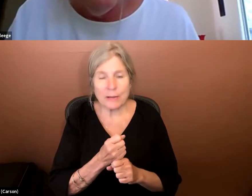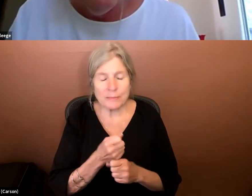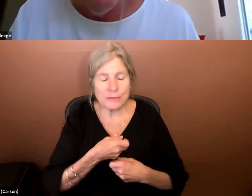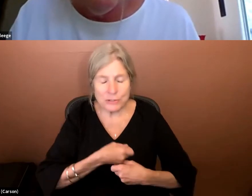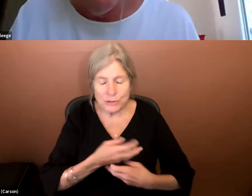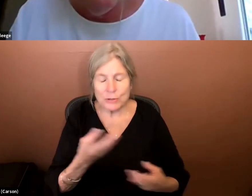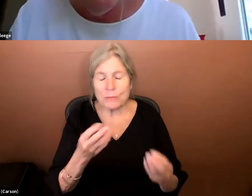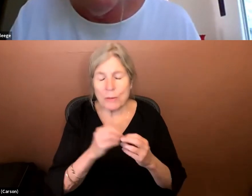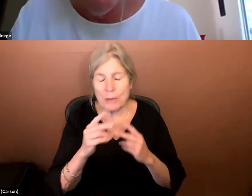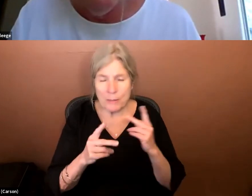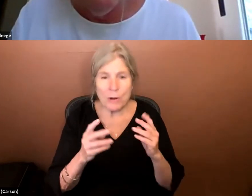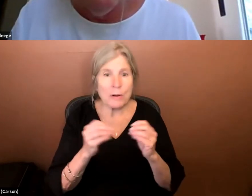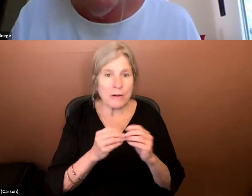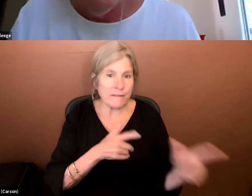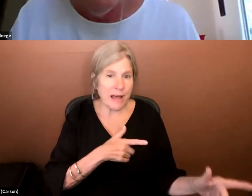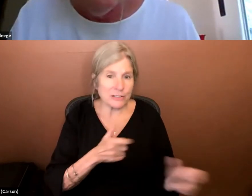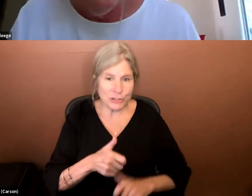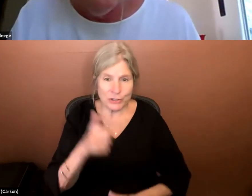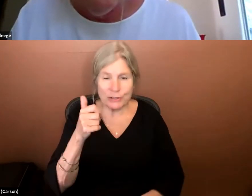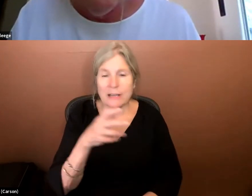quickly. And that